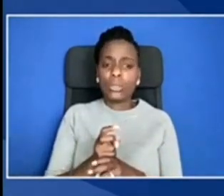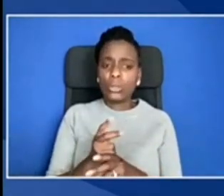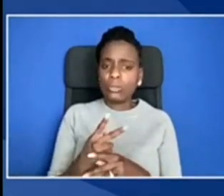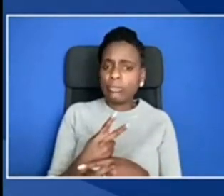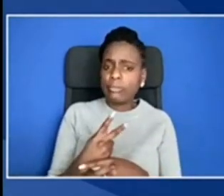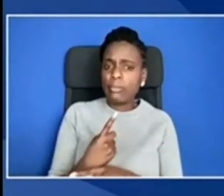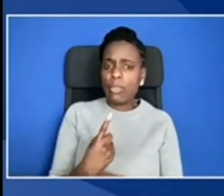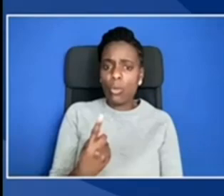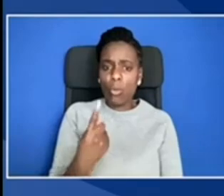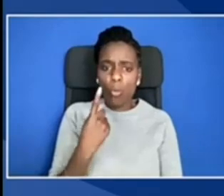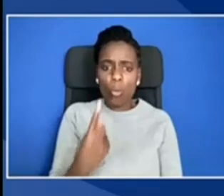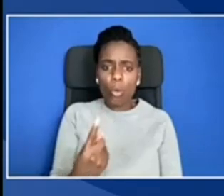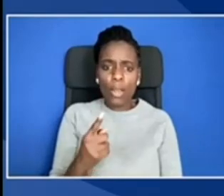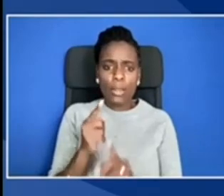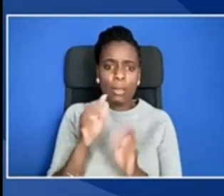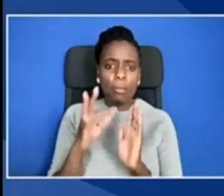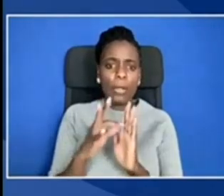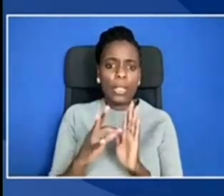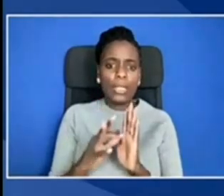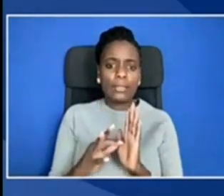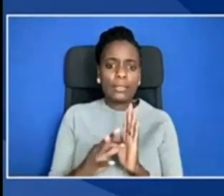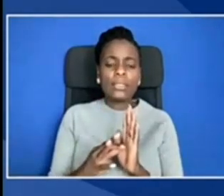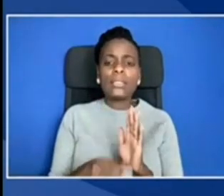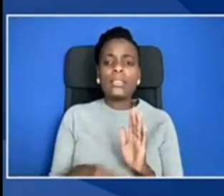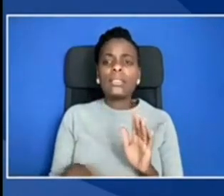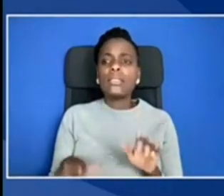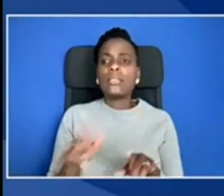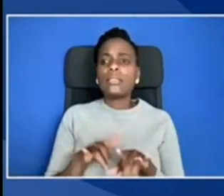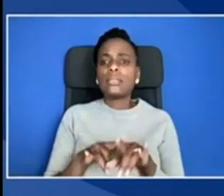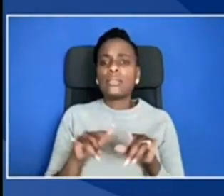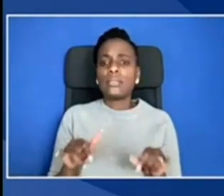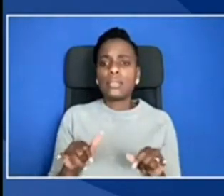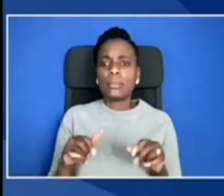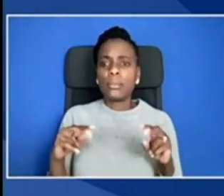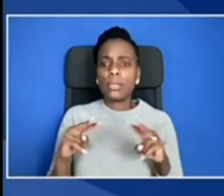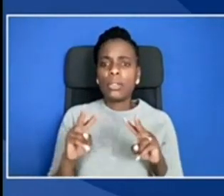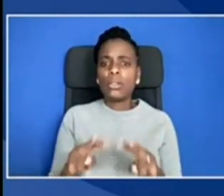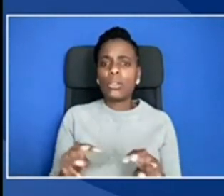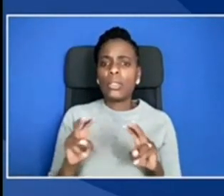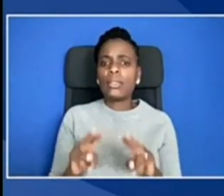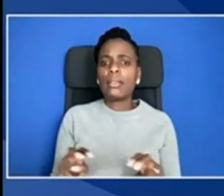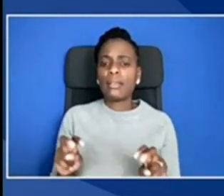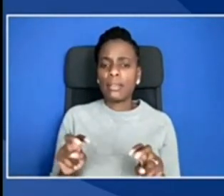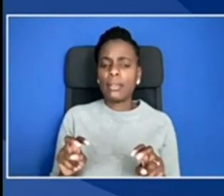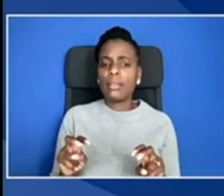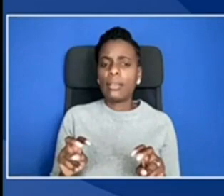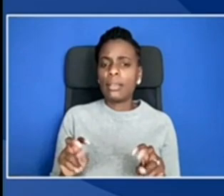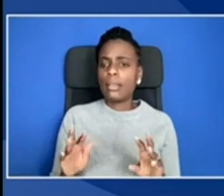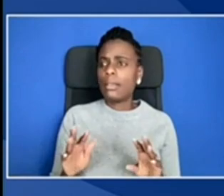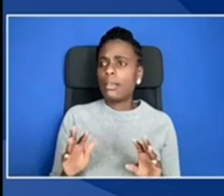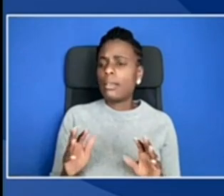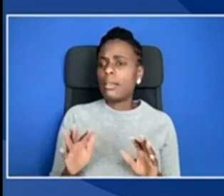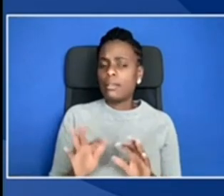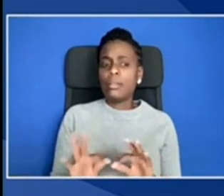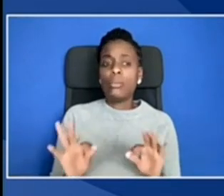bullets. That said, I do think continuing to look at the importance of loans that